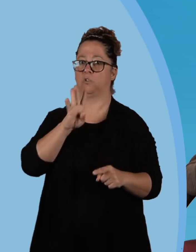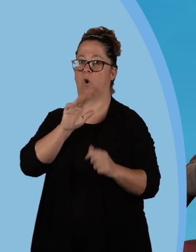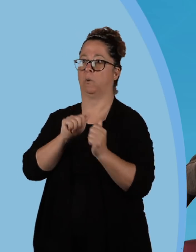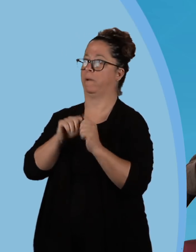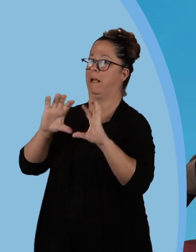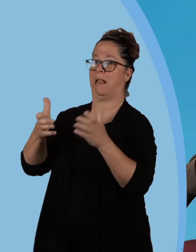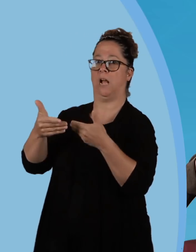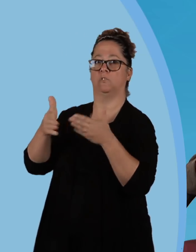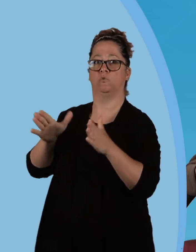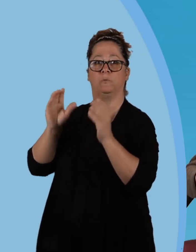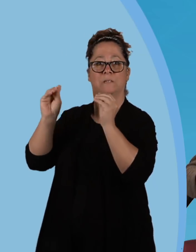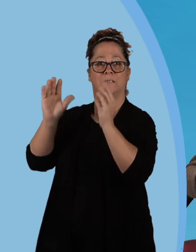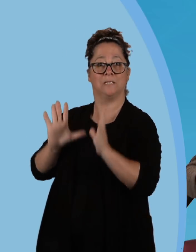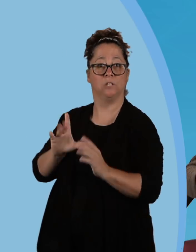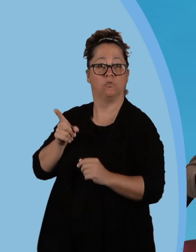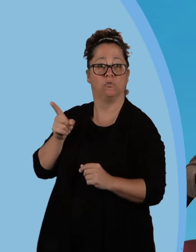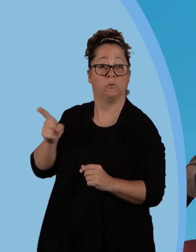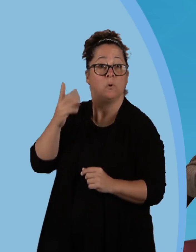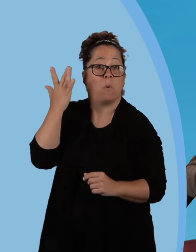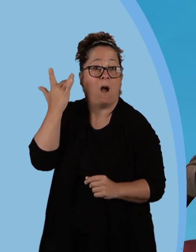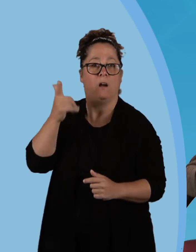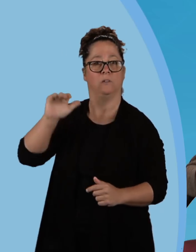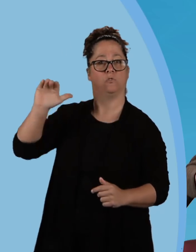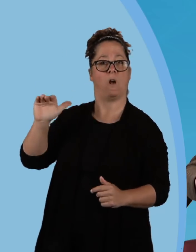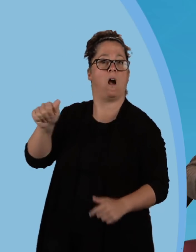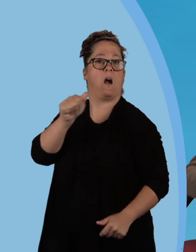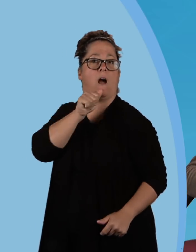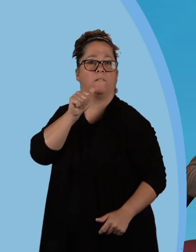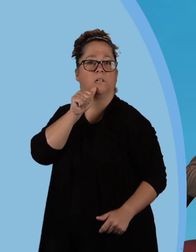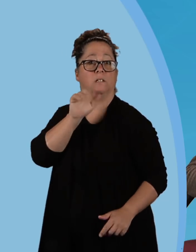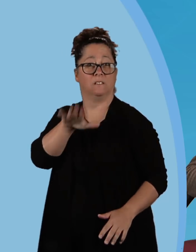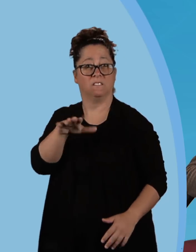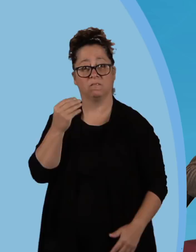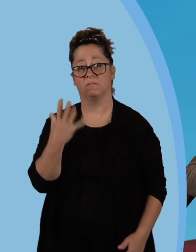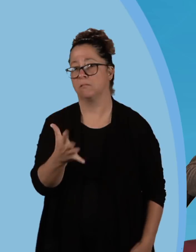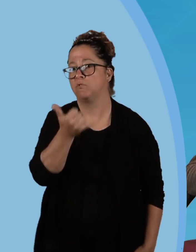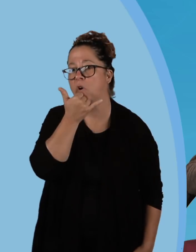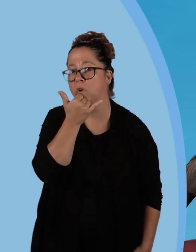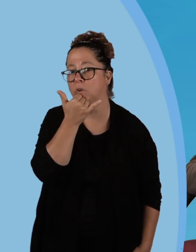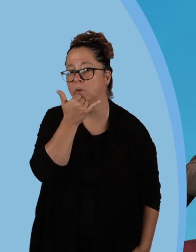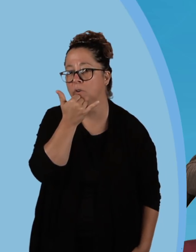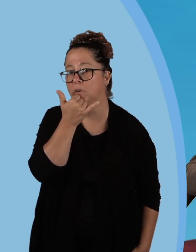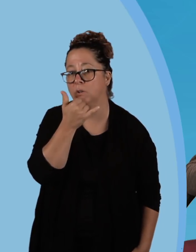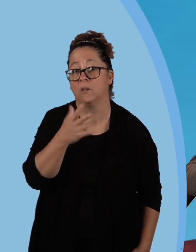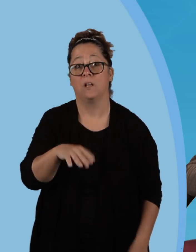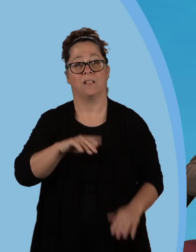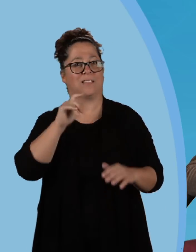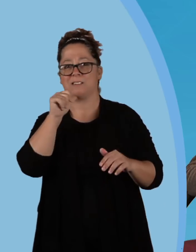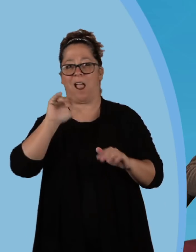with the classroom teacher because of the child's confidentiality, but that's an incorrect notion